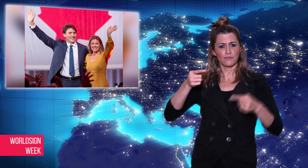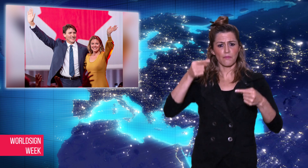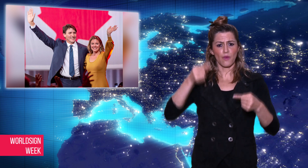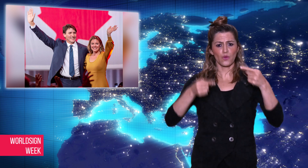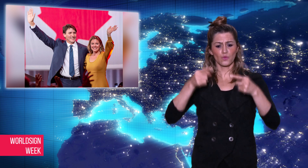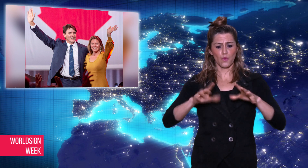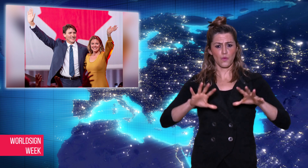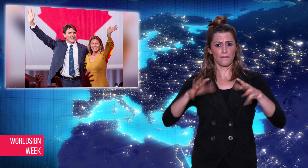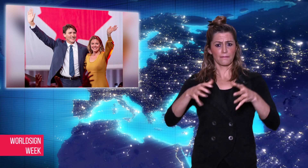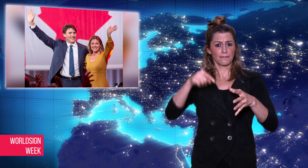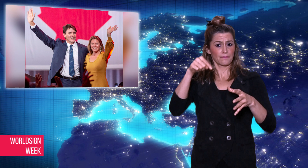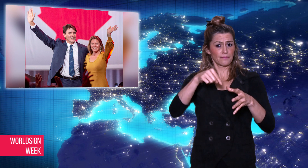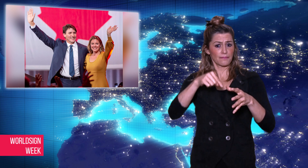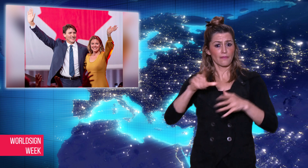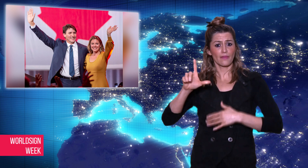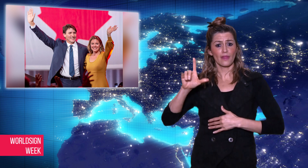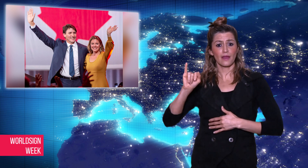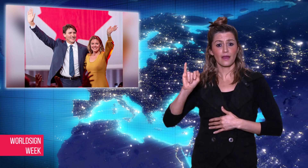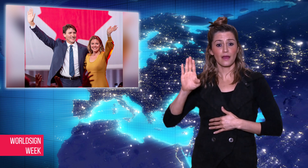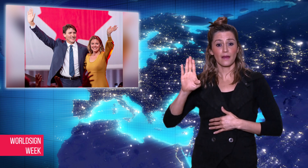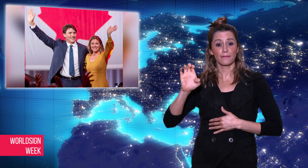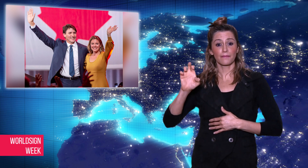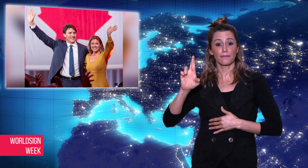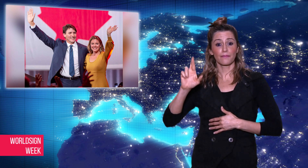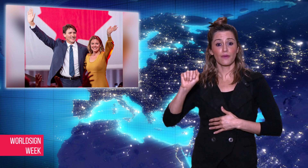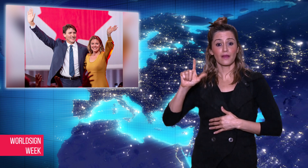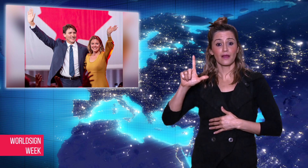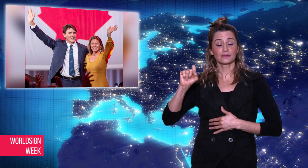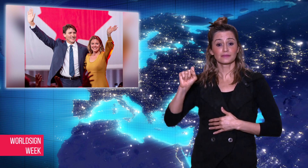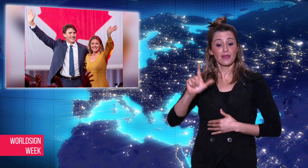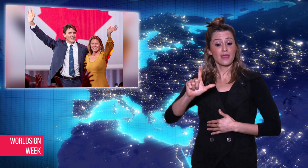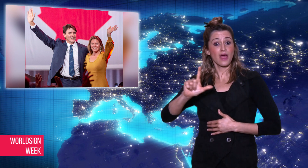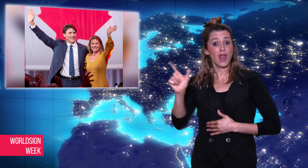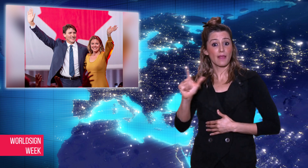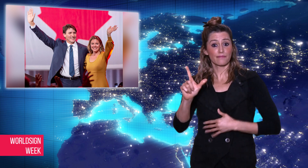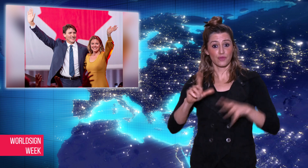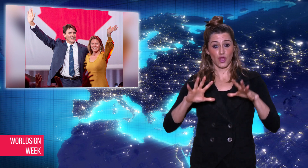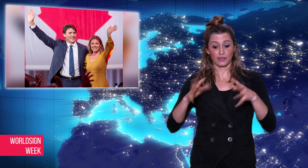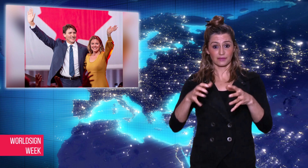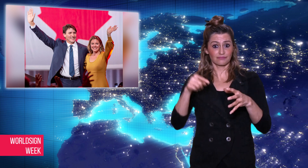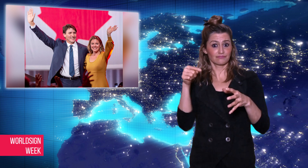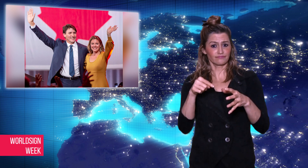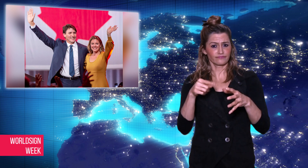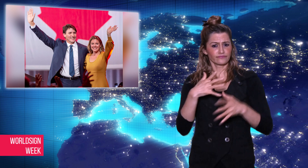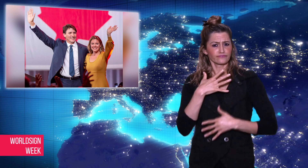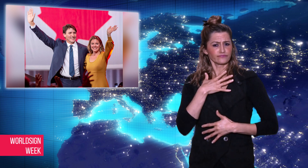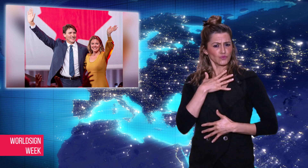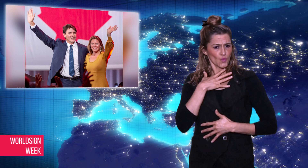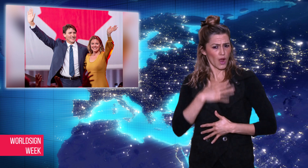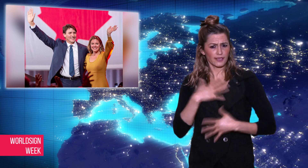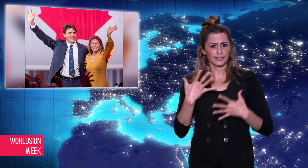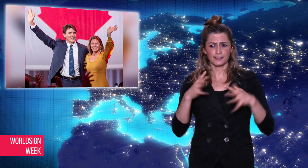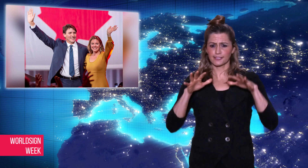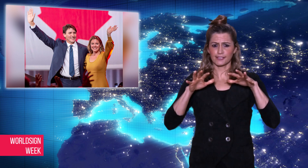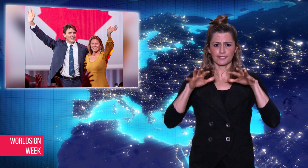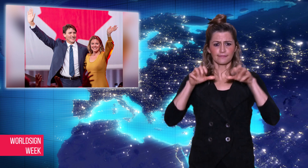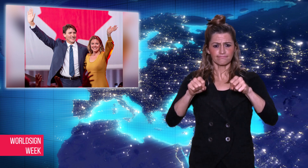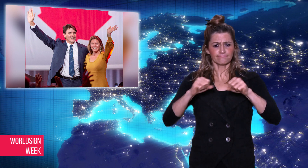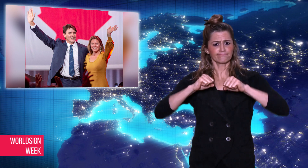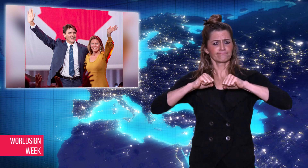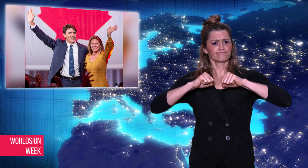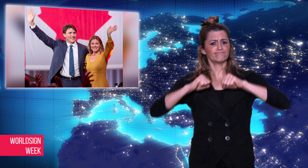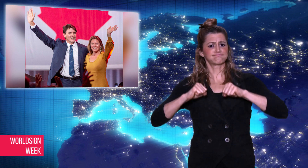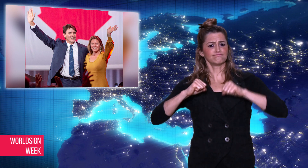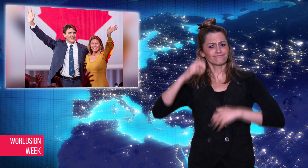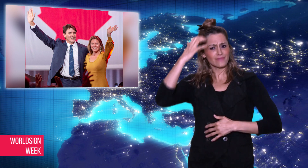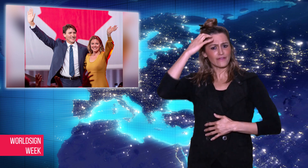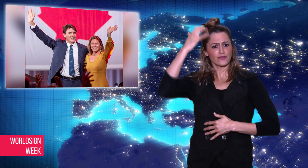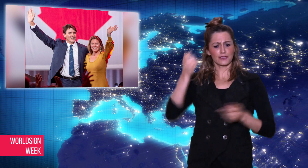His political party, the Liberals, did not get 170